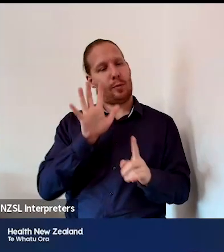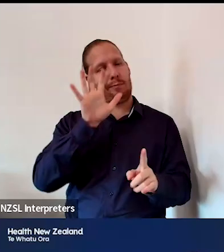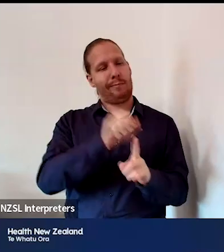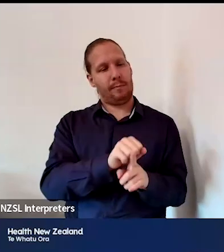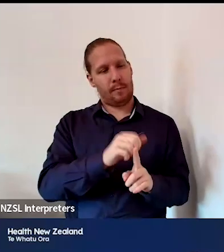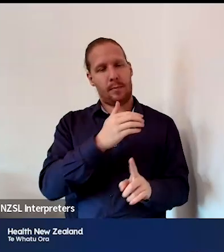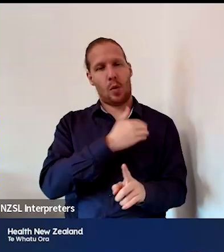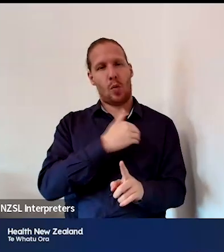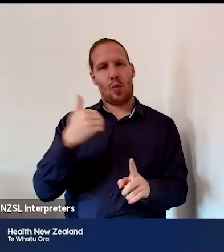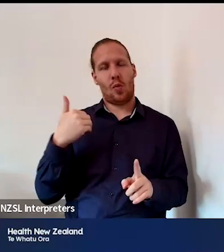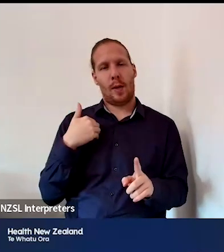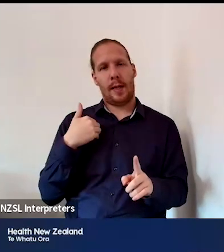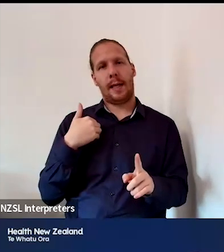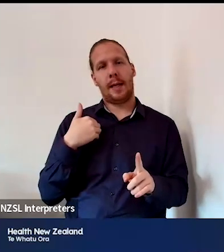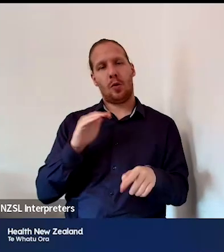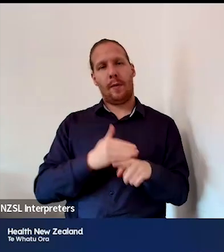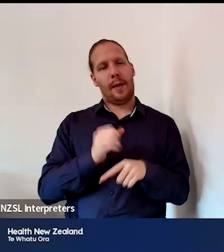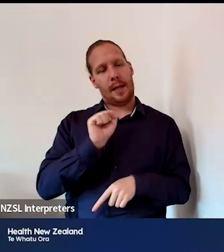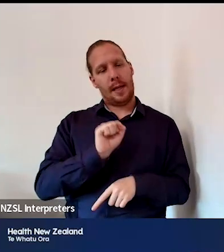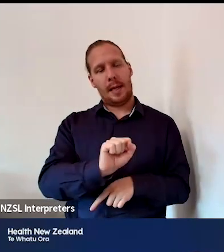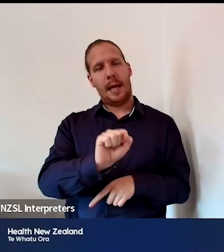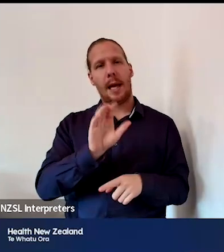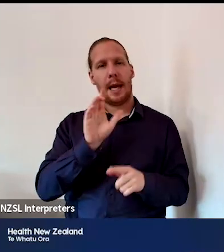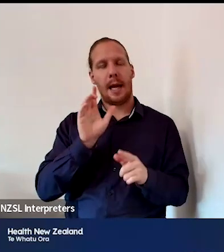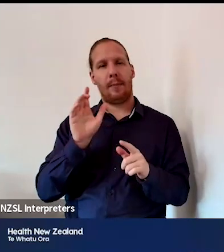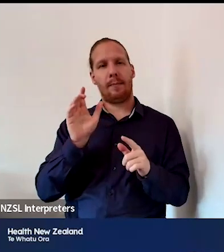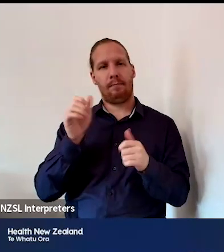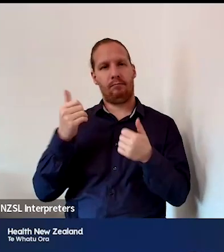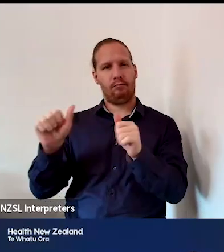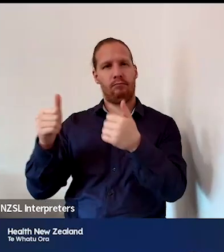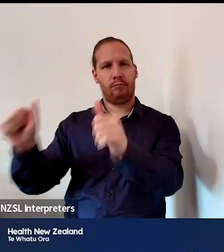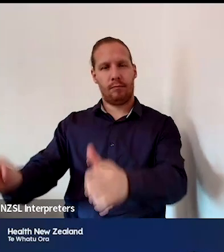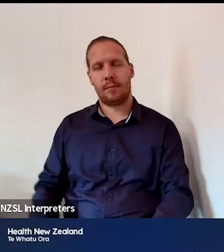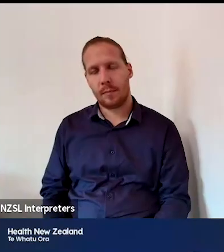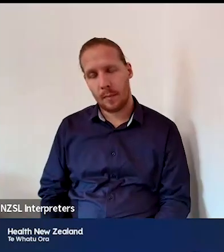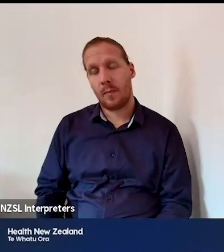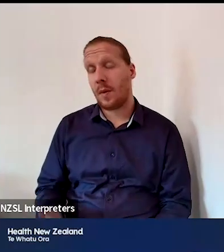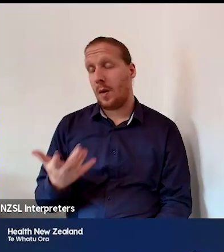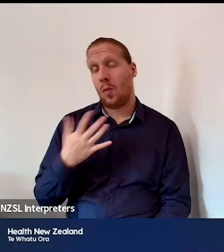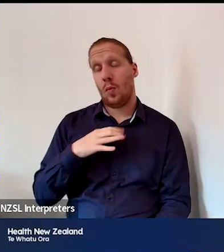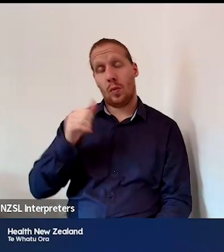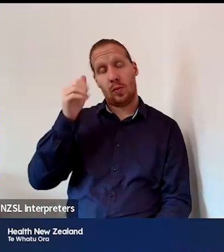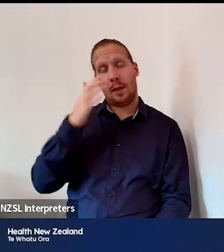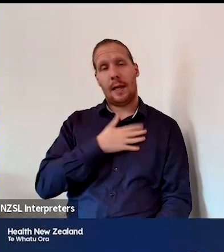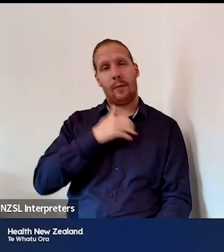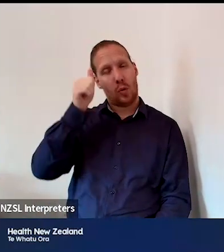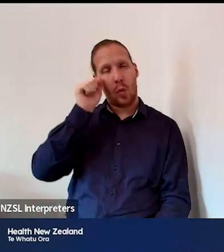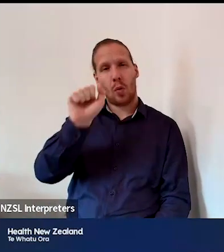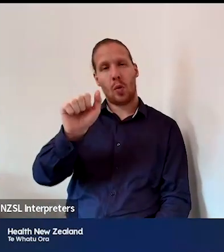Your thoughts on what the users of the growing up in New Zealand, data set might be able to bring forward to really help